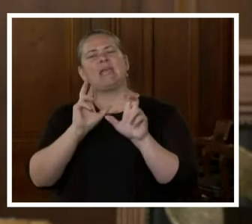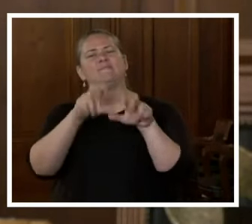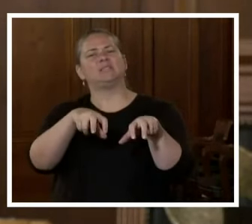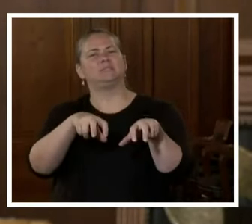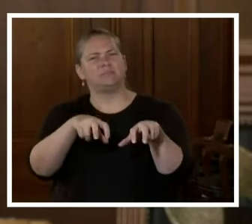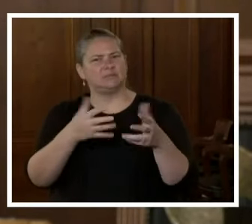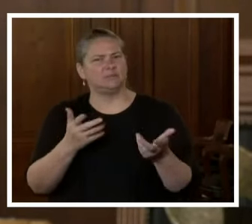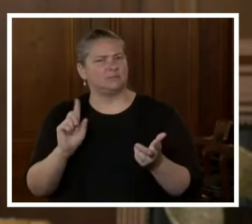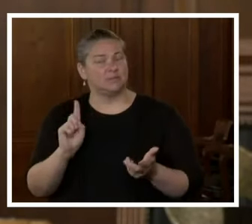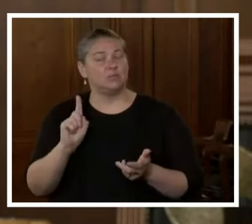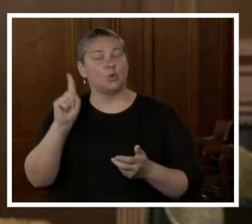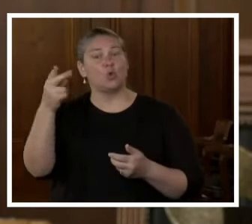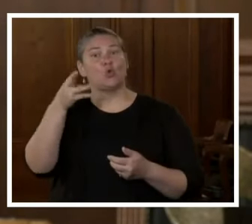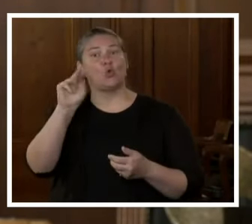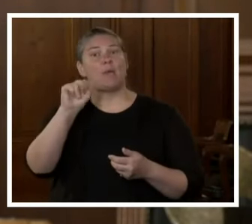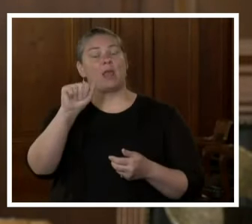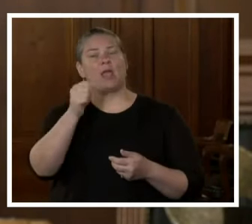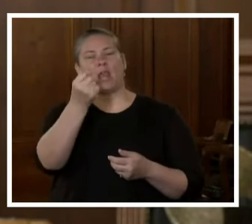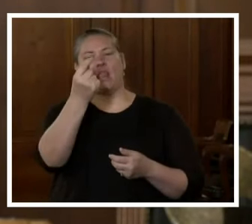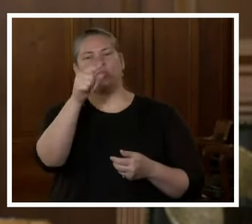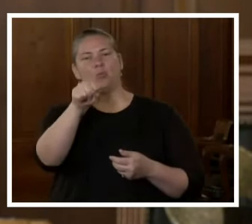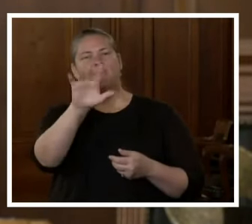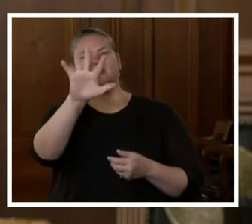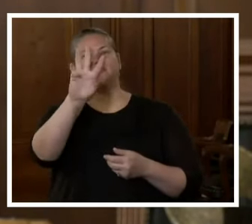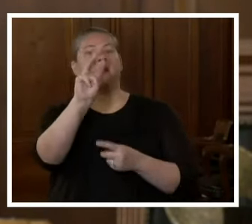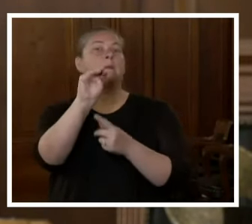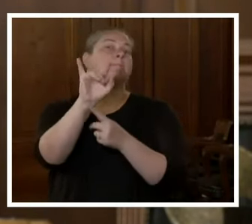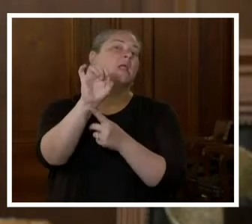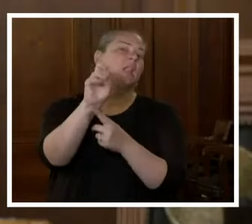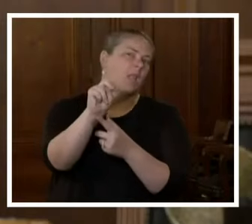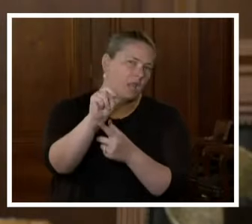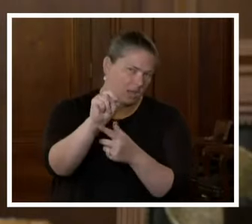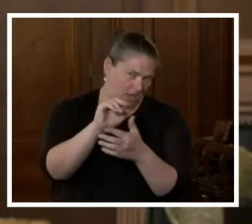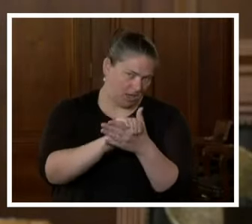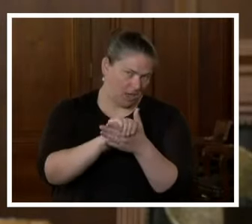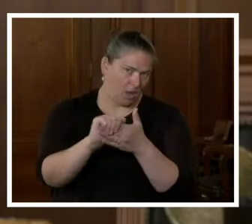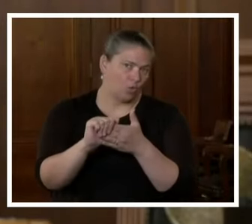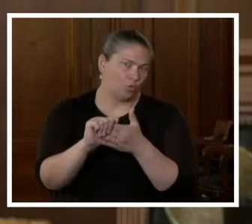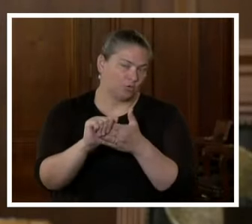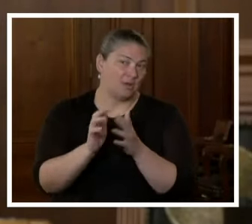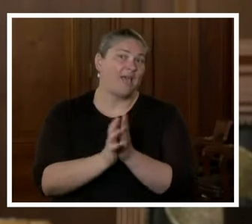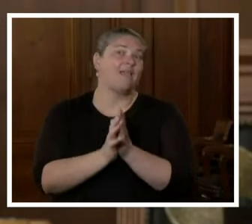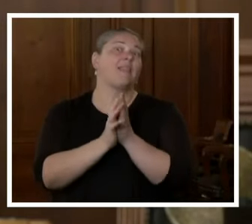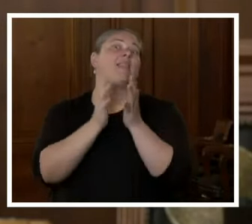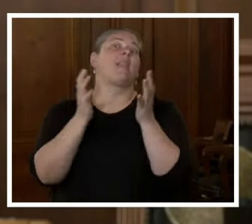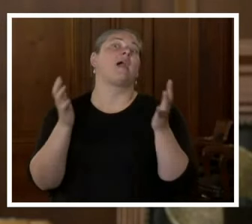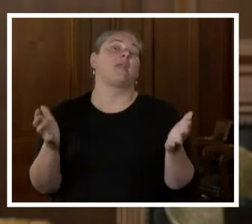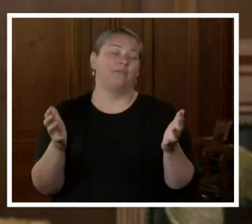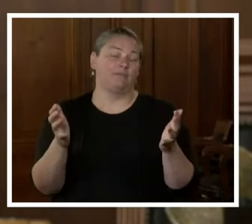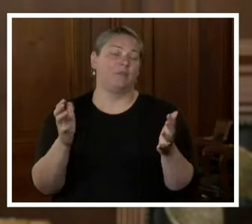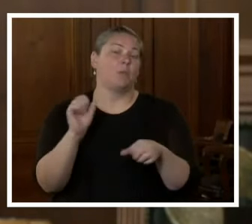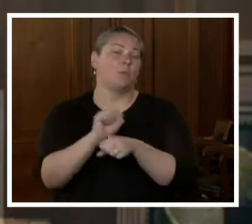DIFFERENT THINGS WE NEED TO DO, BUT WE CAN ALSO SAY THESE ARE TWO POSITIVE STEPS. NOW WHAT WE'VE GOT TO MAKE SURE